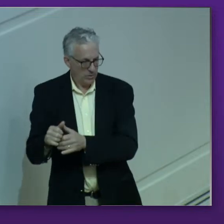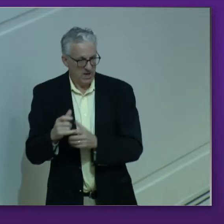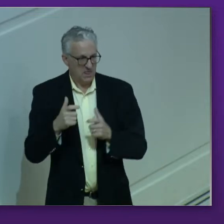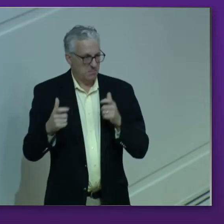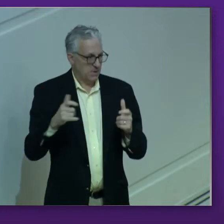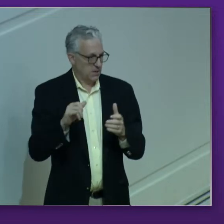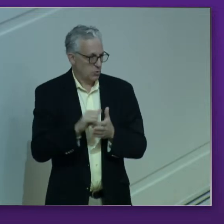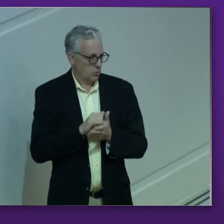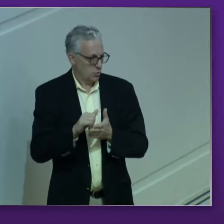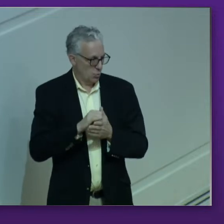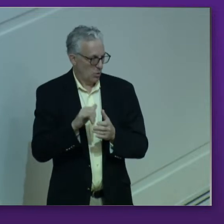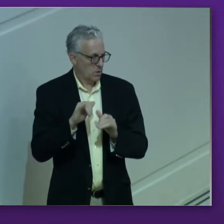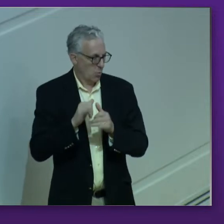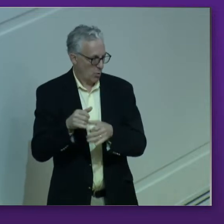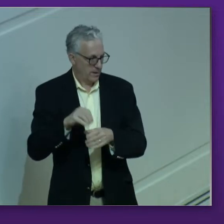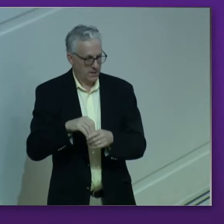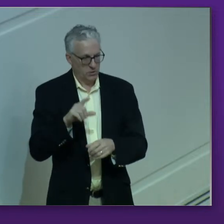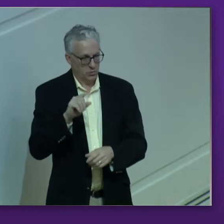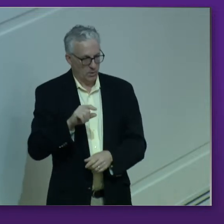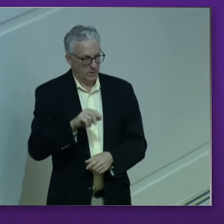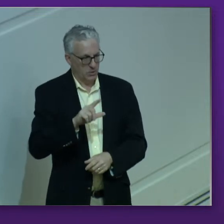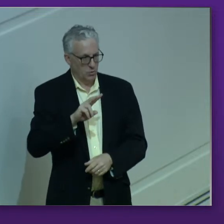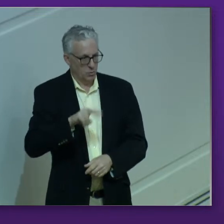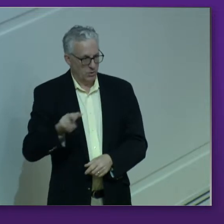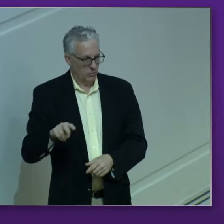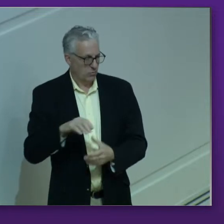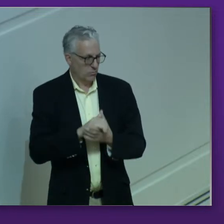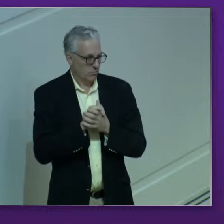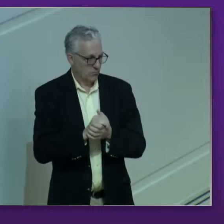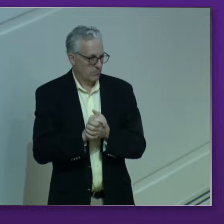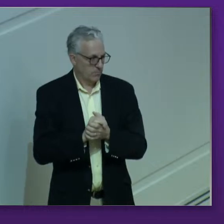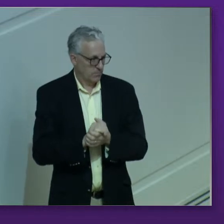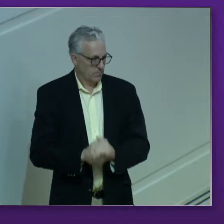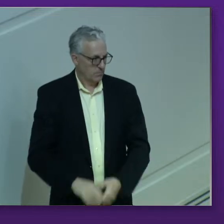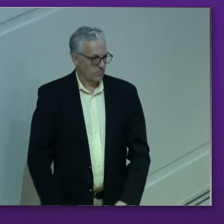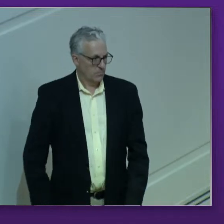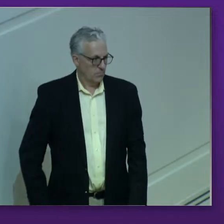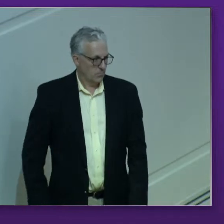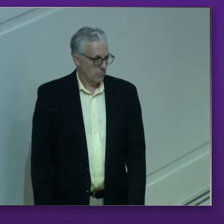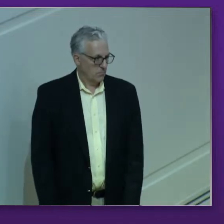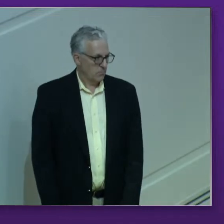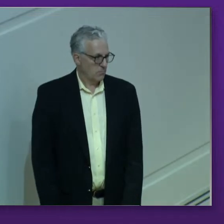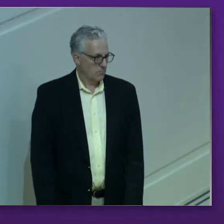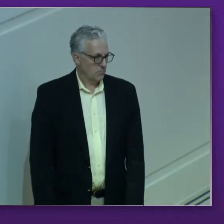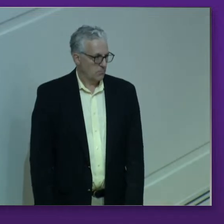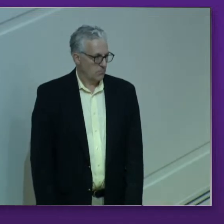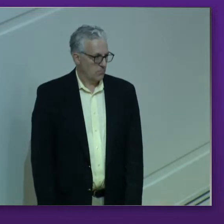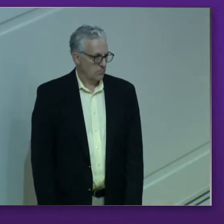LATEST WORK THE ATTRACTIVENESS